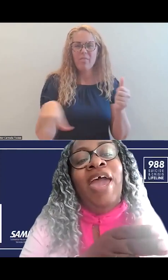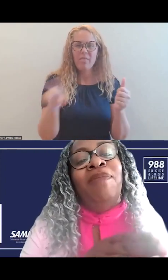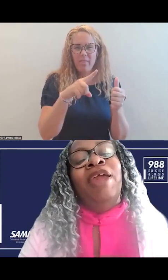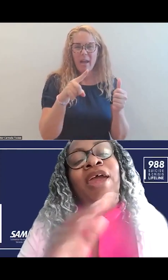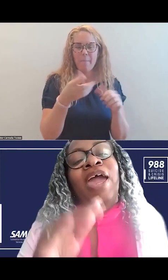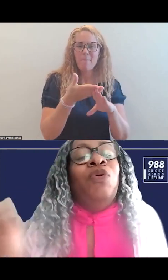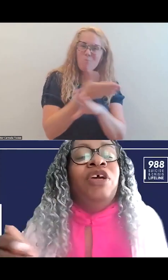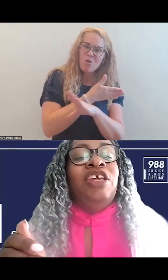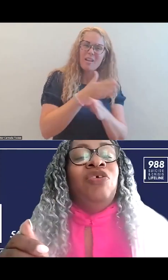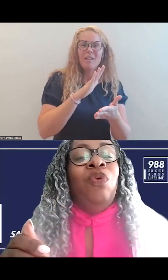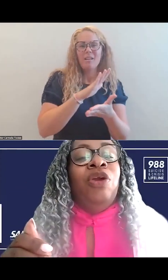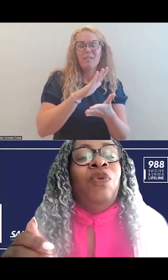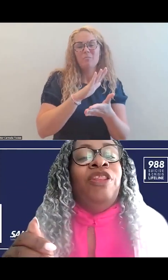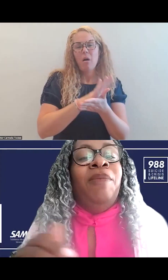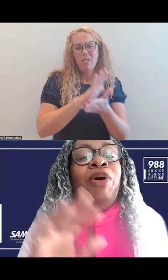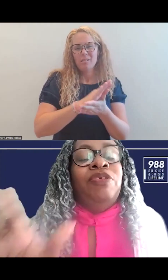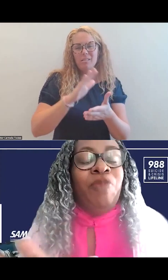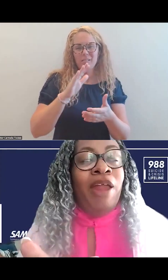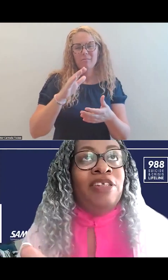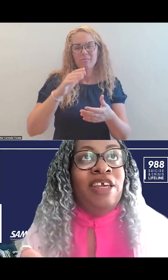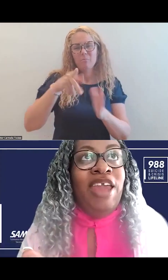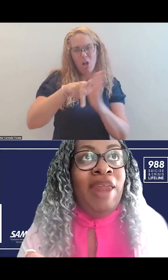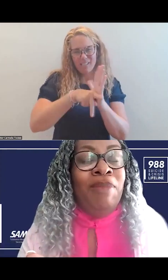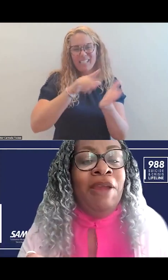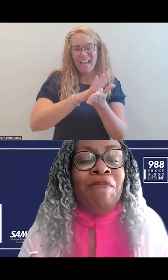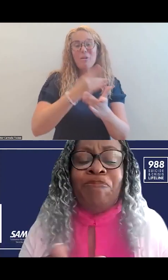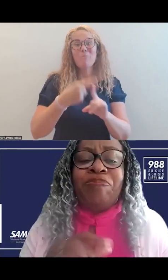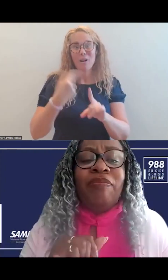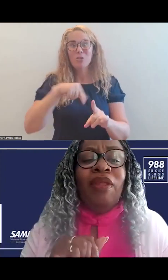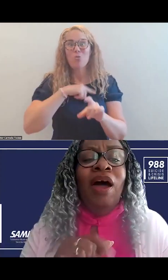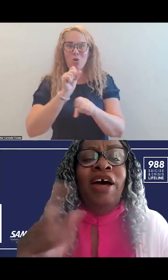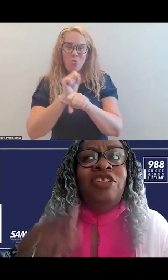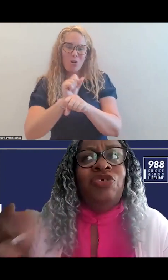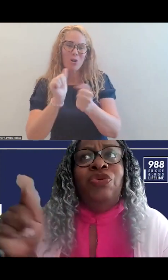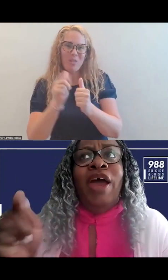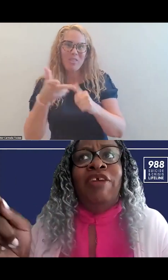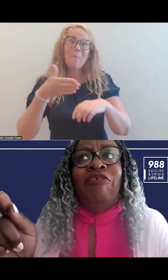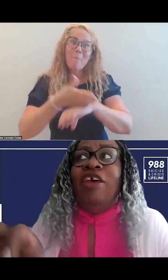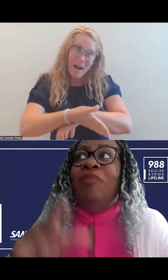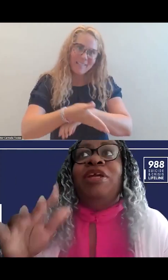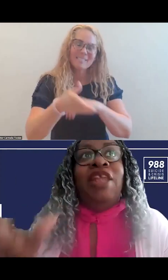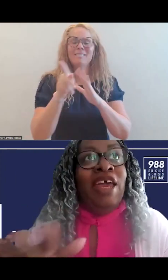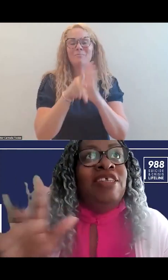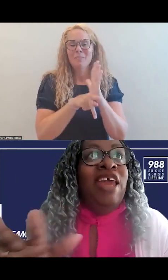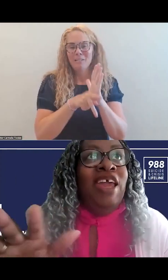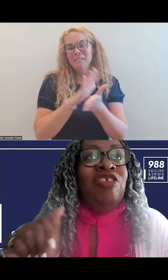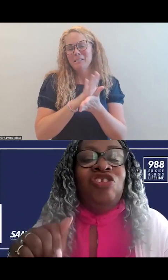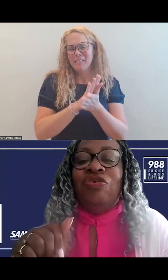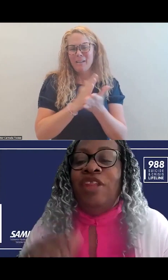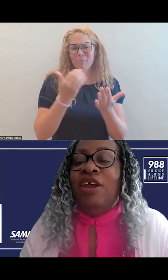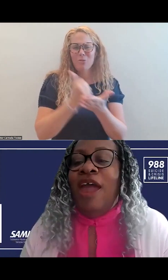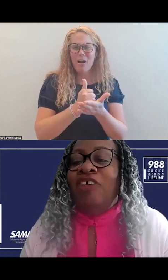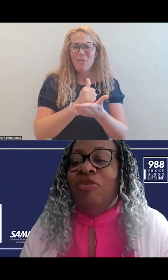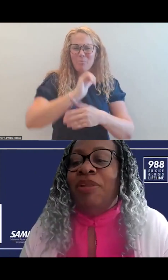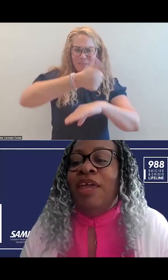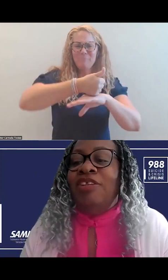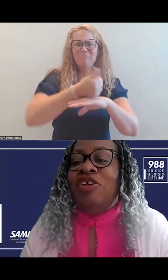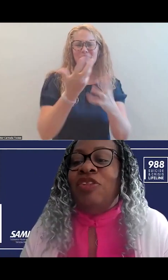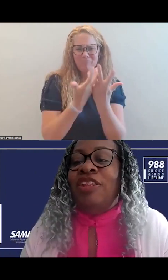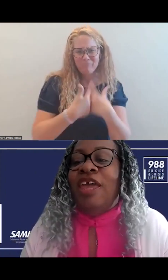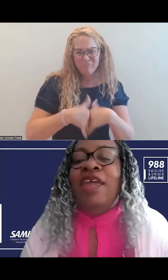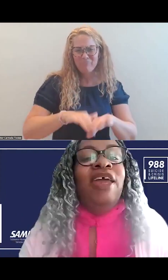ACADEMY AND WILL WORK WITH THEM POST-POLICY ACADEMY TO PUT LEGS ON THEIR PLANS SO THEY